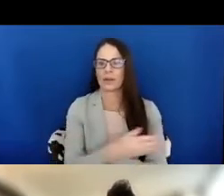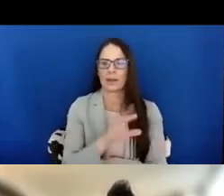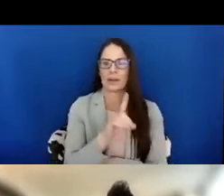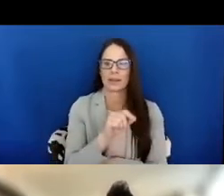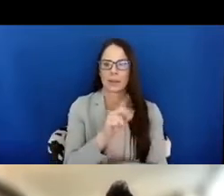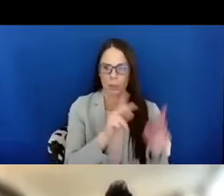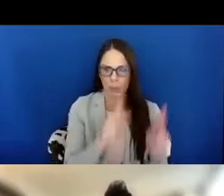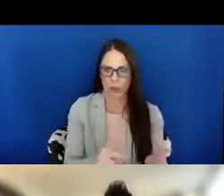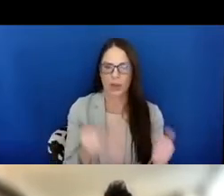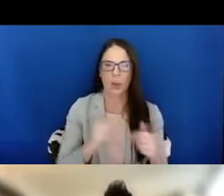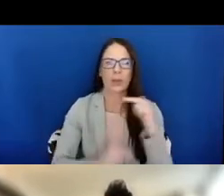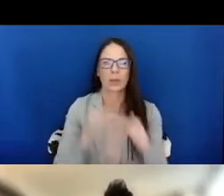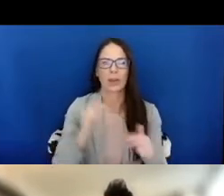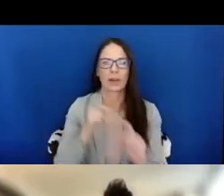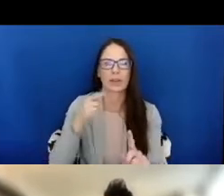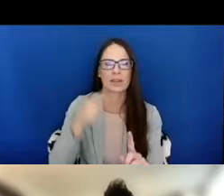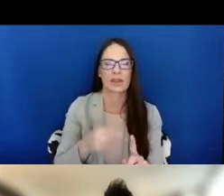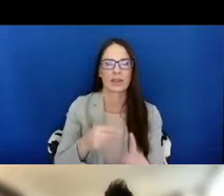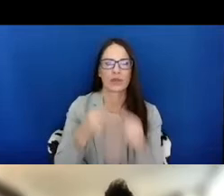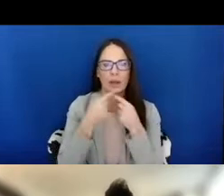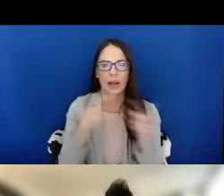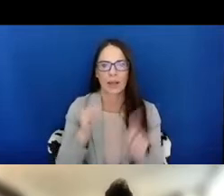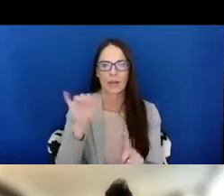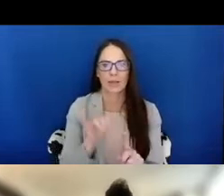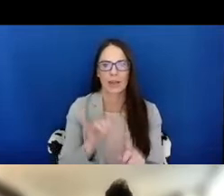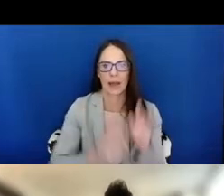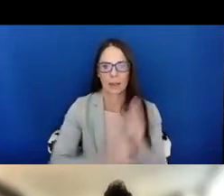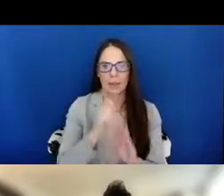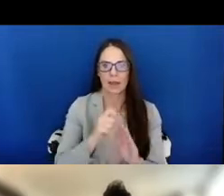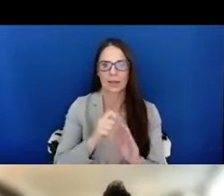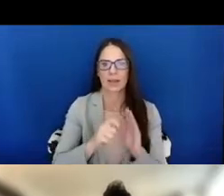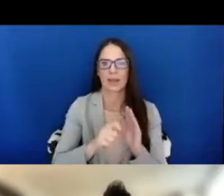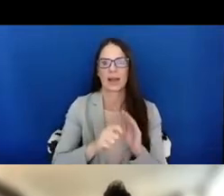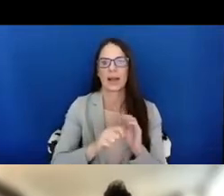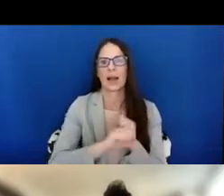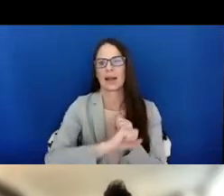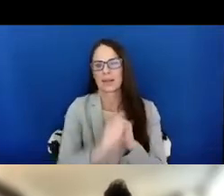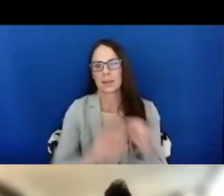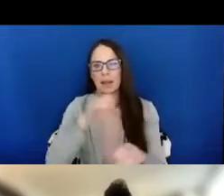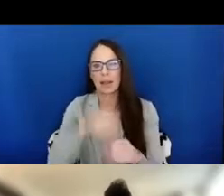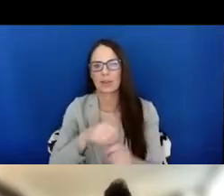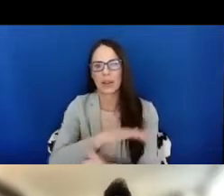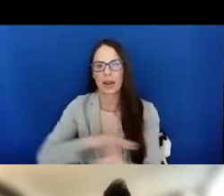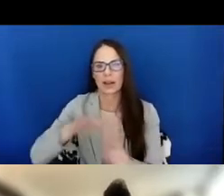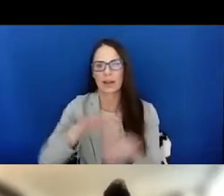central claims of that piece and extend them into the context of emergencies broadly construed.